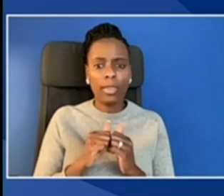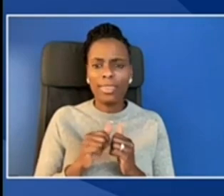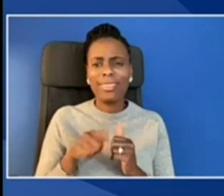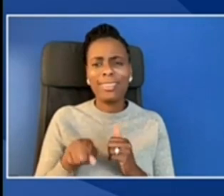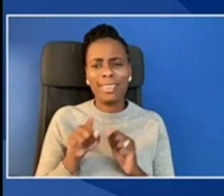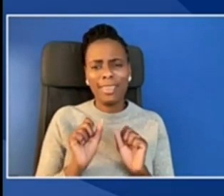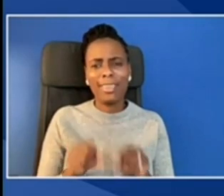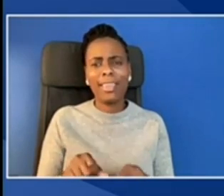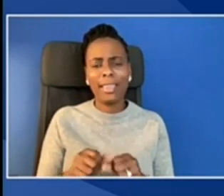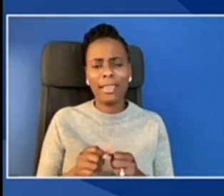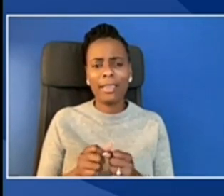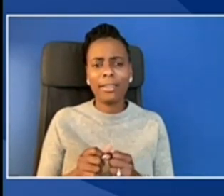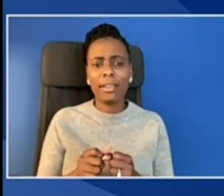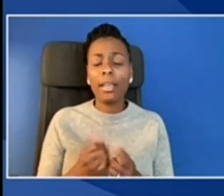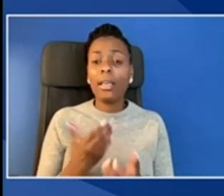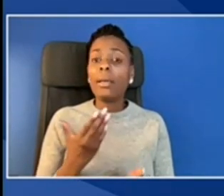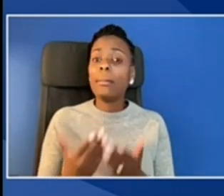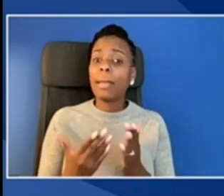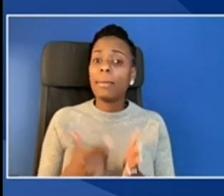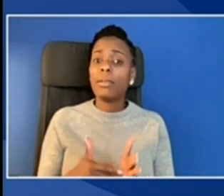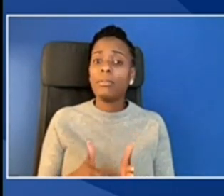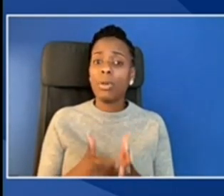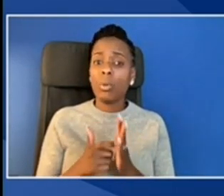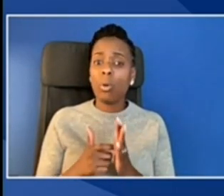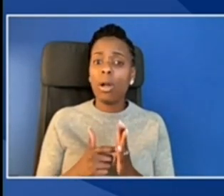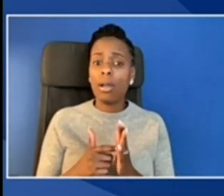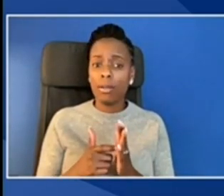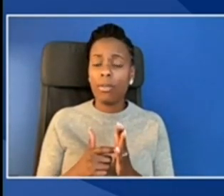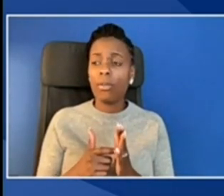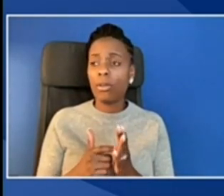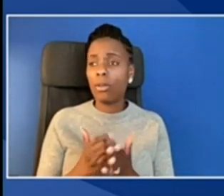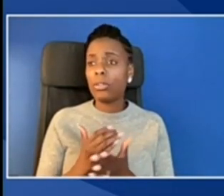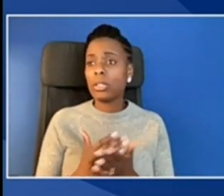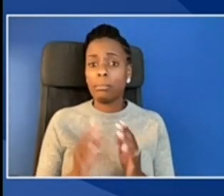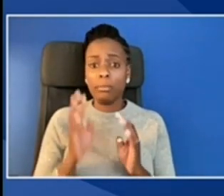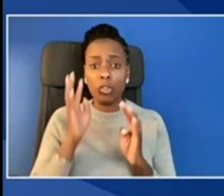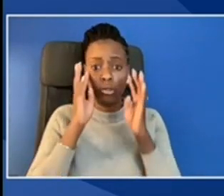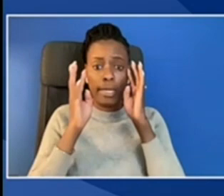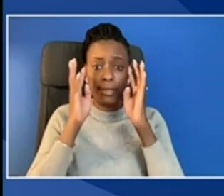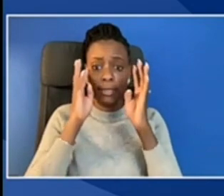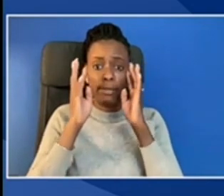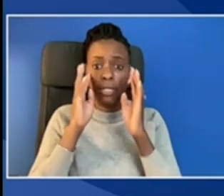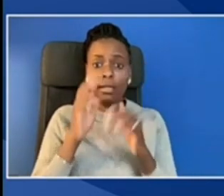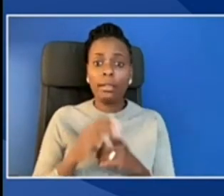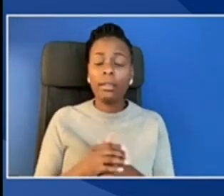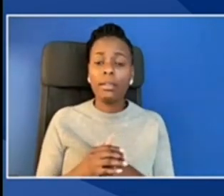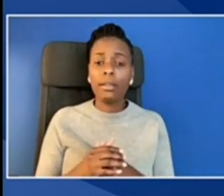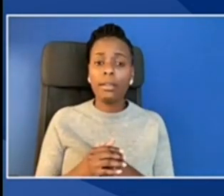extent that it may require some amount of, you know, creativity that's appropriate.